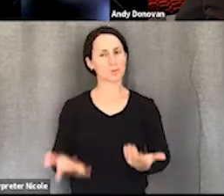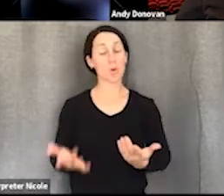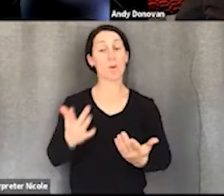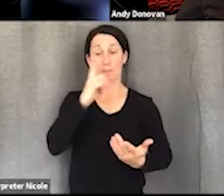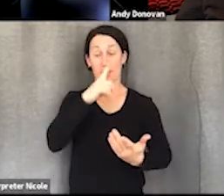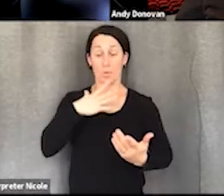The clarity and